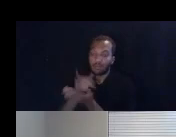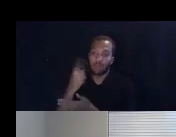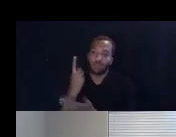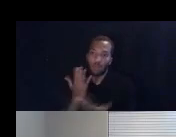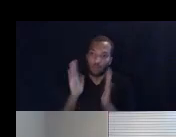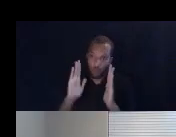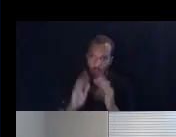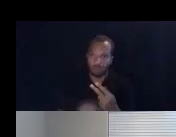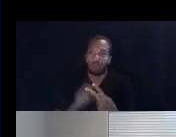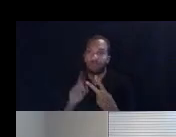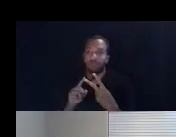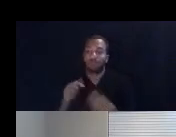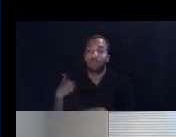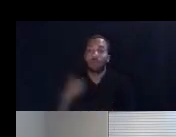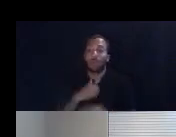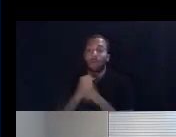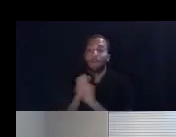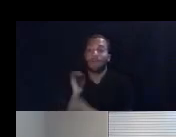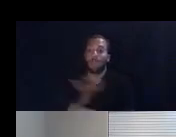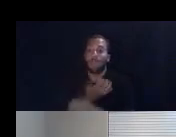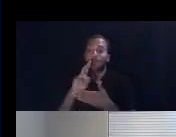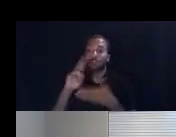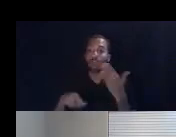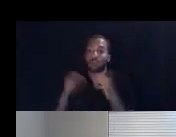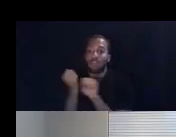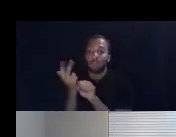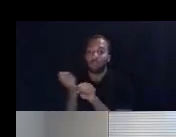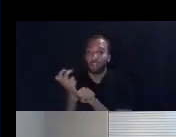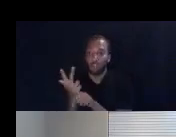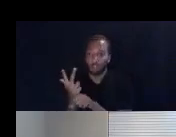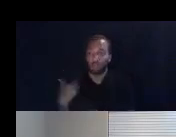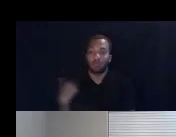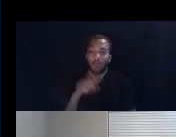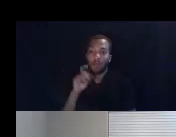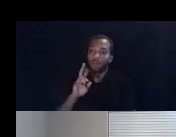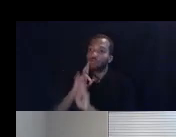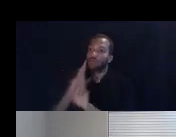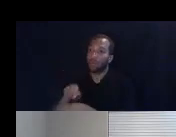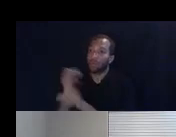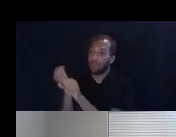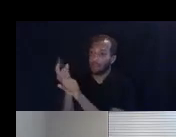We produce our results every three years. We have to report yearly to the state